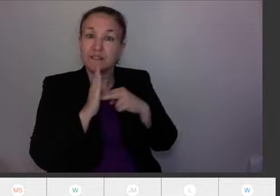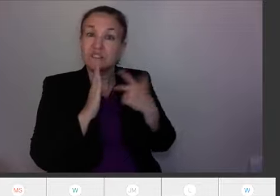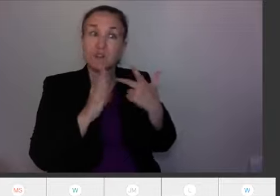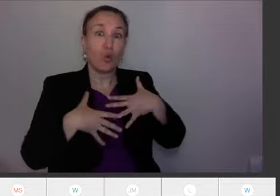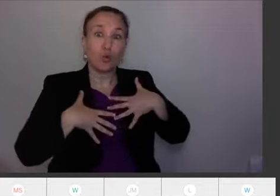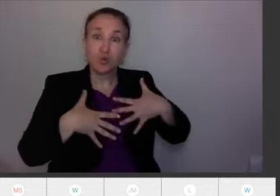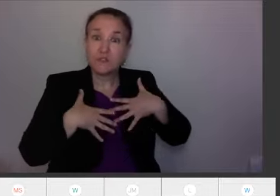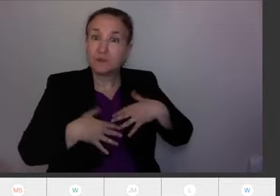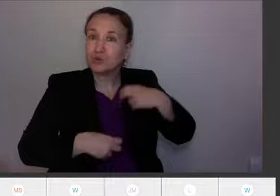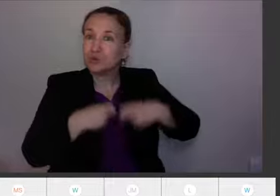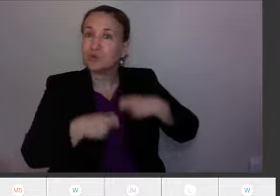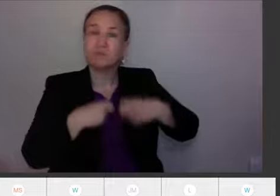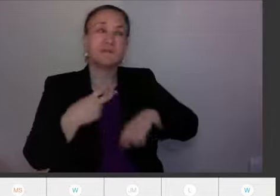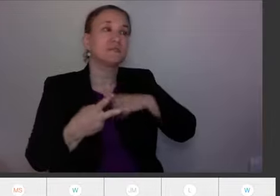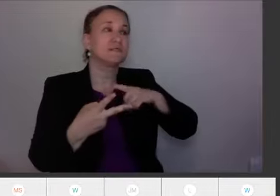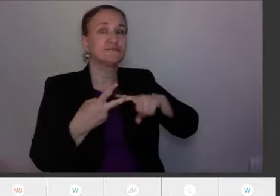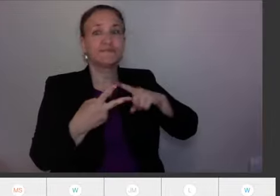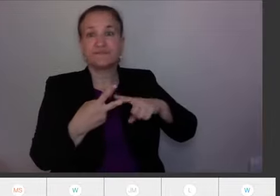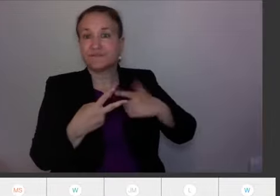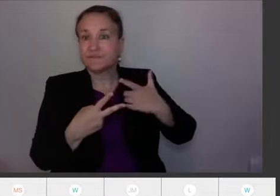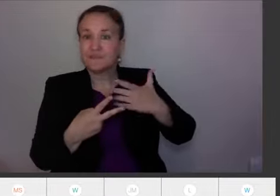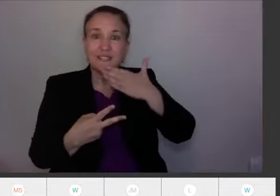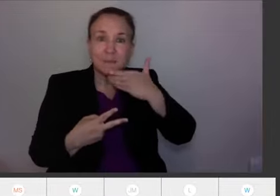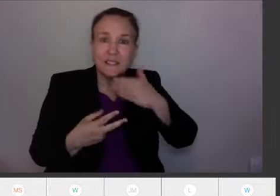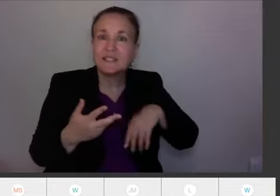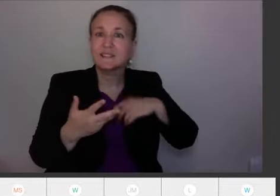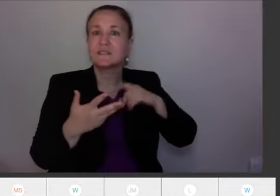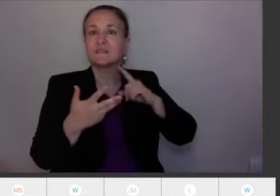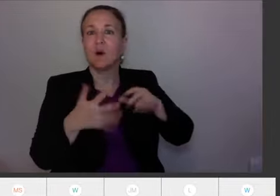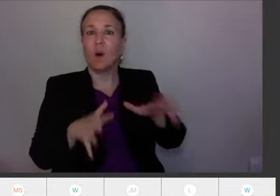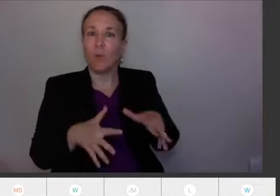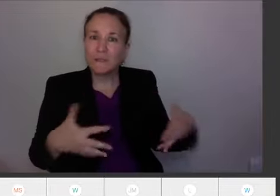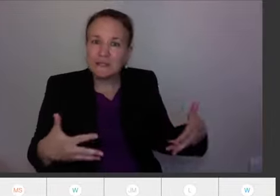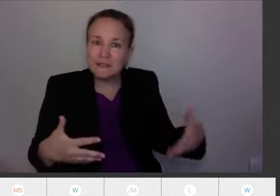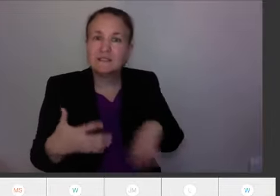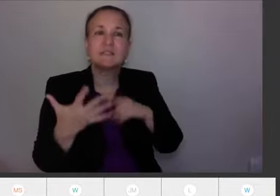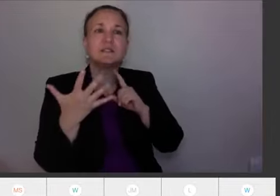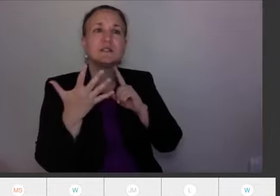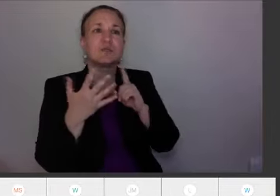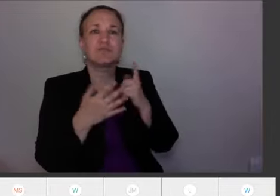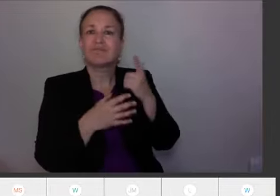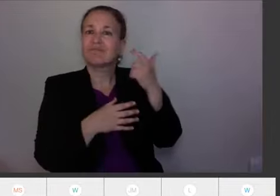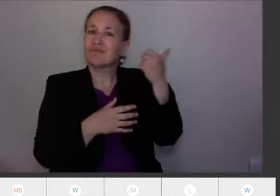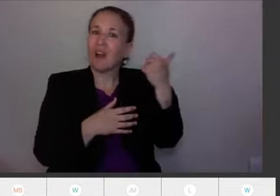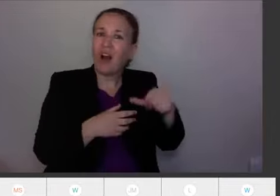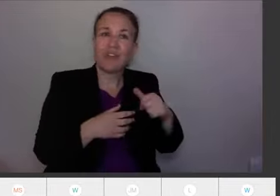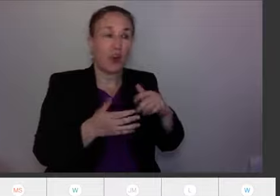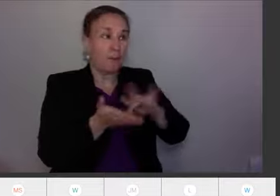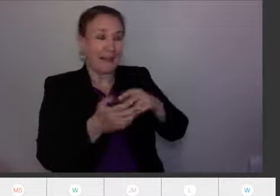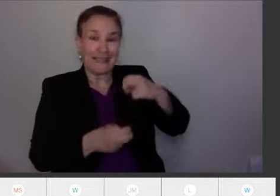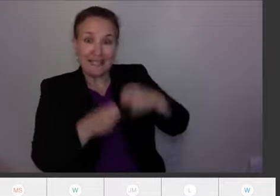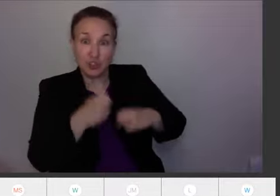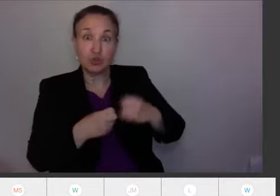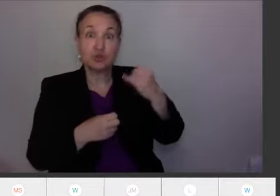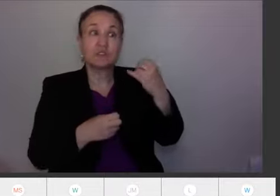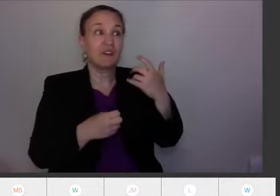conditions diabetes obesity or anything that would compromise the immune system